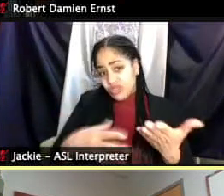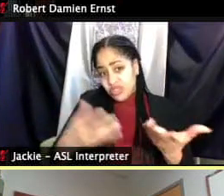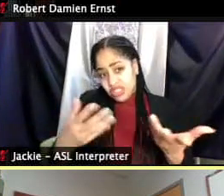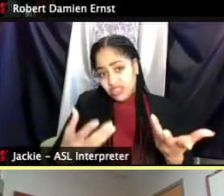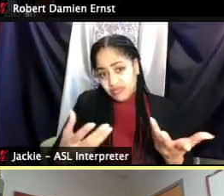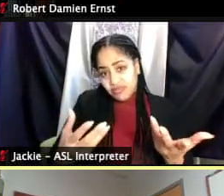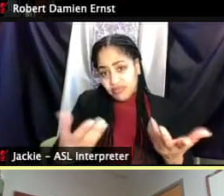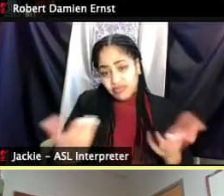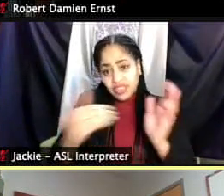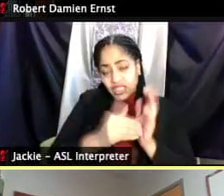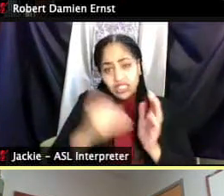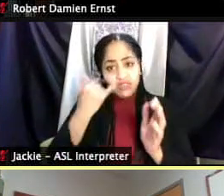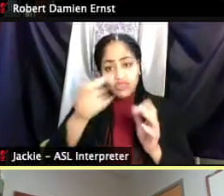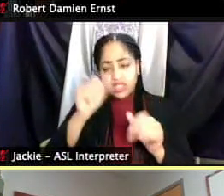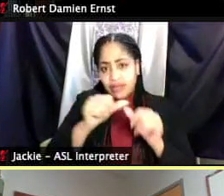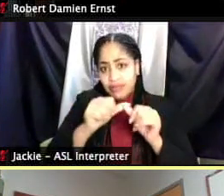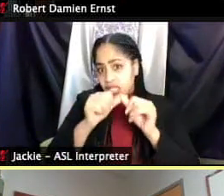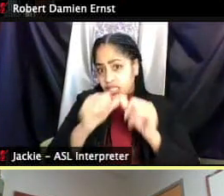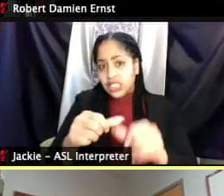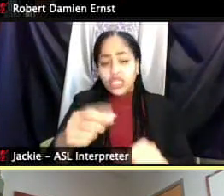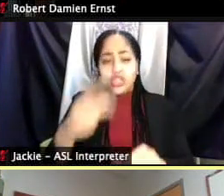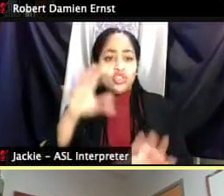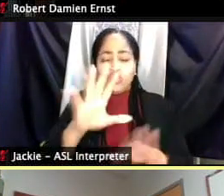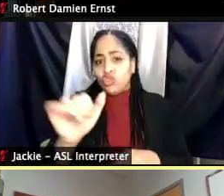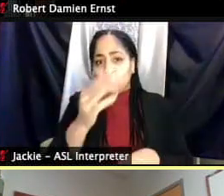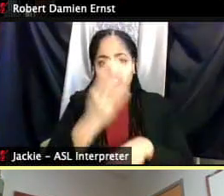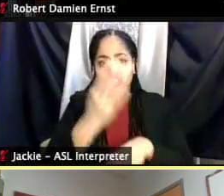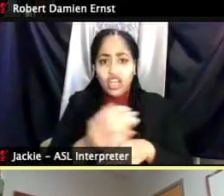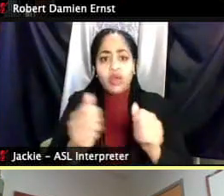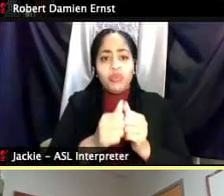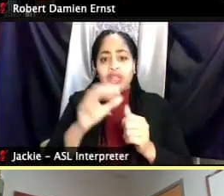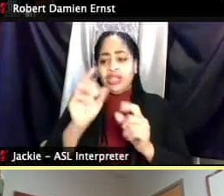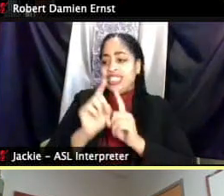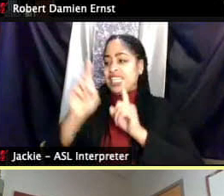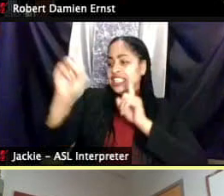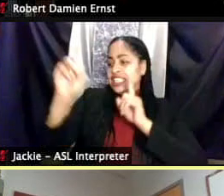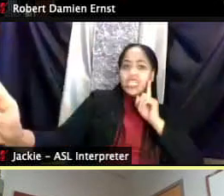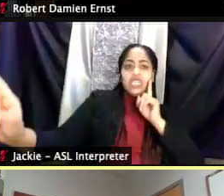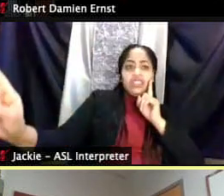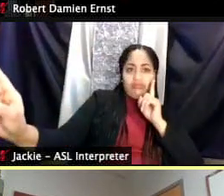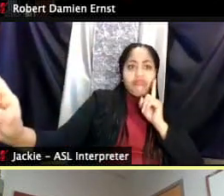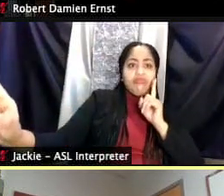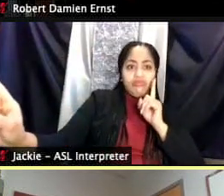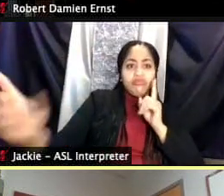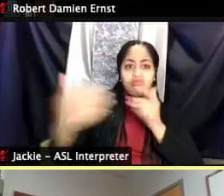Again, if you can maintain or if you can do your job with six feet of distance wearing a mask,